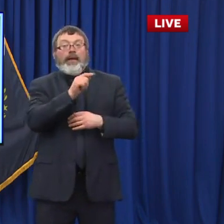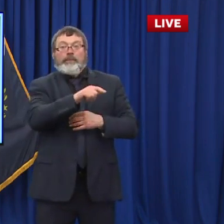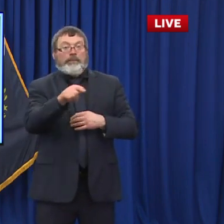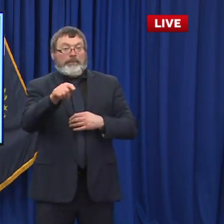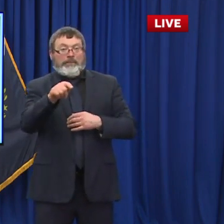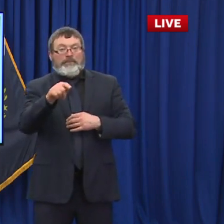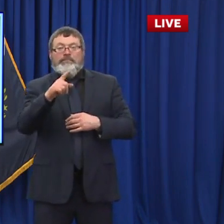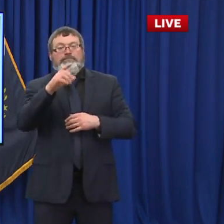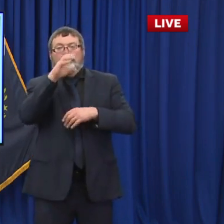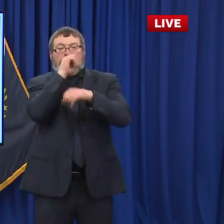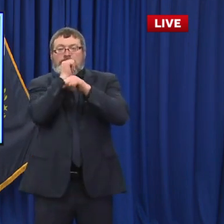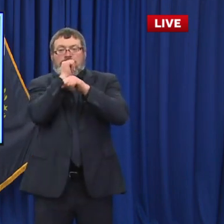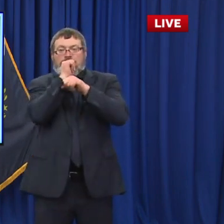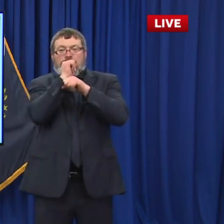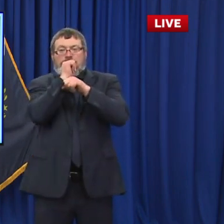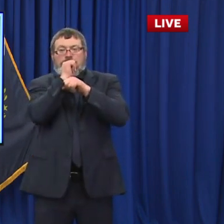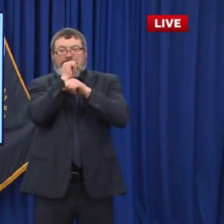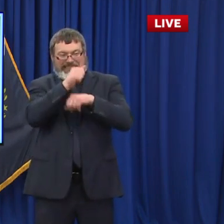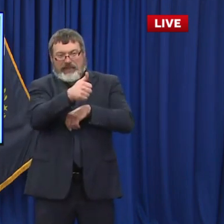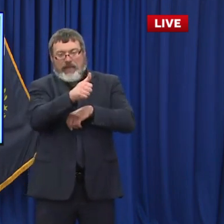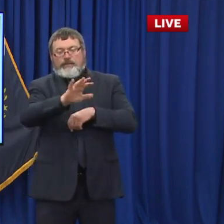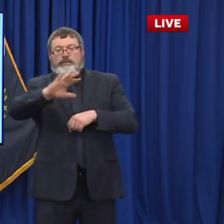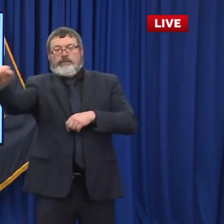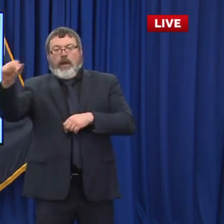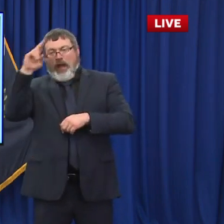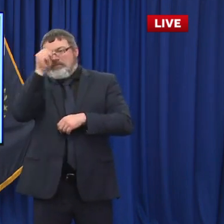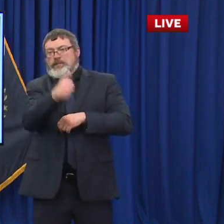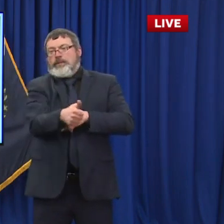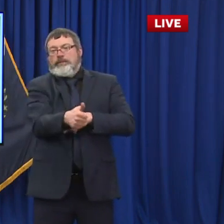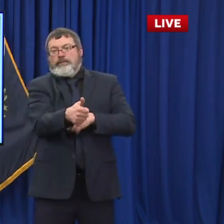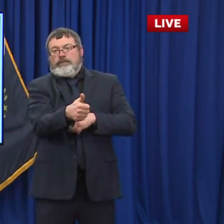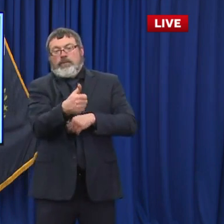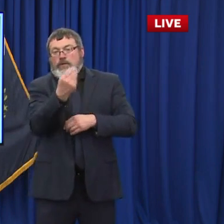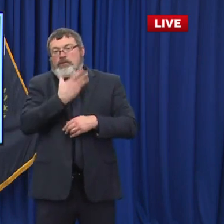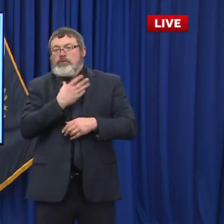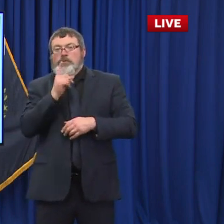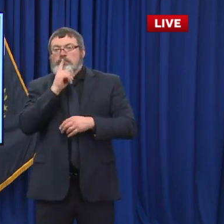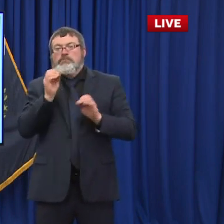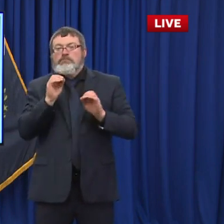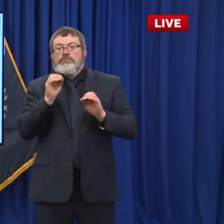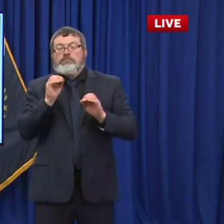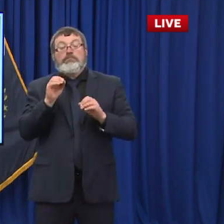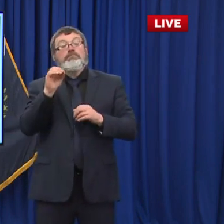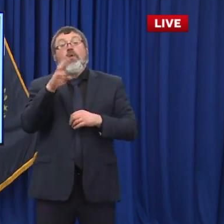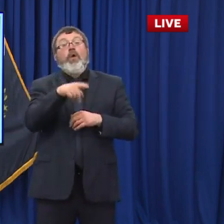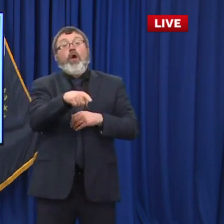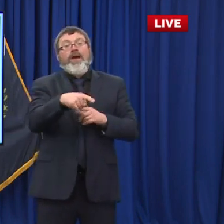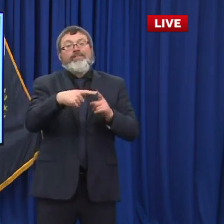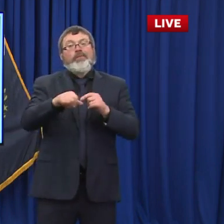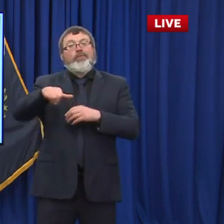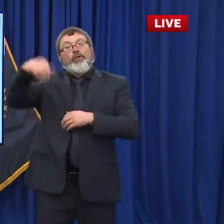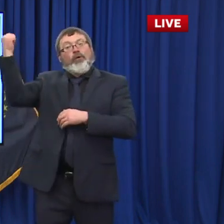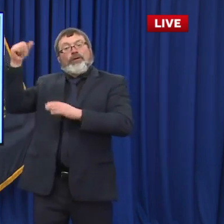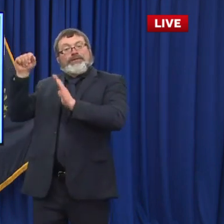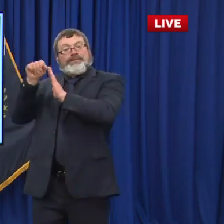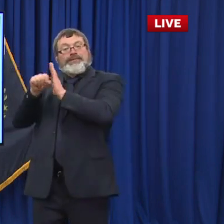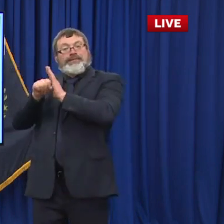KNOW THAT THEY’RE IN THE HOSPITAL. IT COULD INCLUDE NON NEW HAMPSHIRE CITIZENS MAY BE CITIZENS FROM FROM MASSACHUSETTS MIGHT BE UP HERE OR WHATEVER.